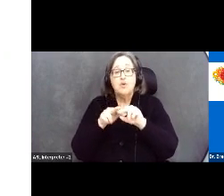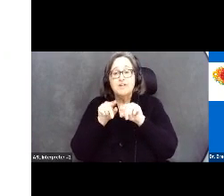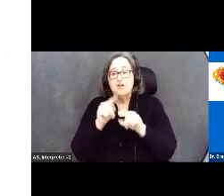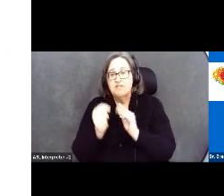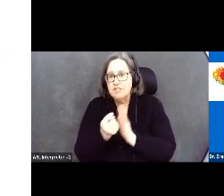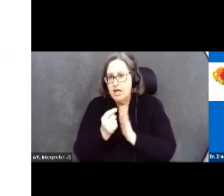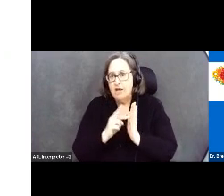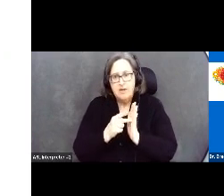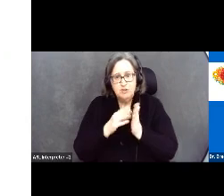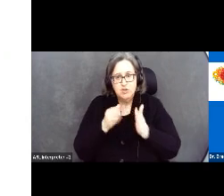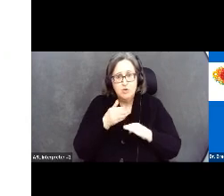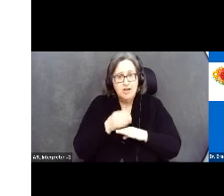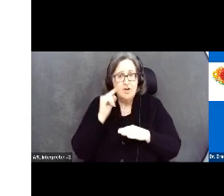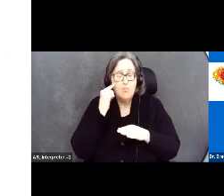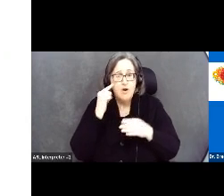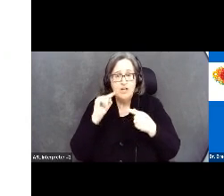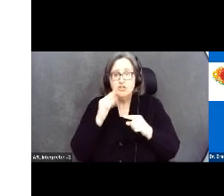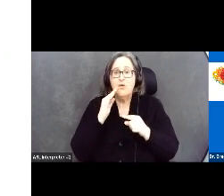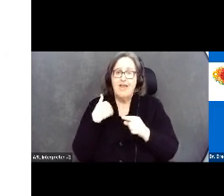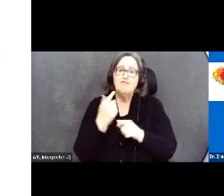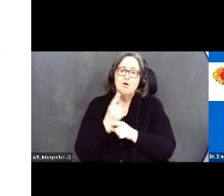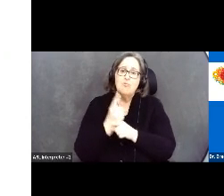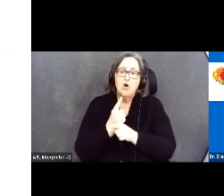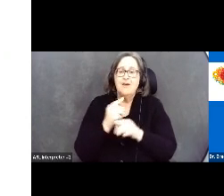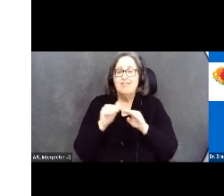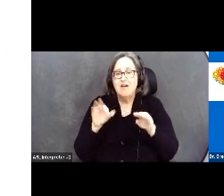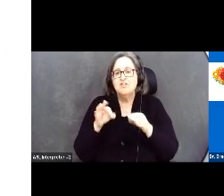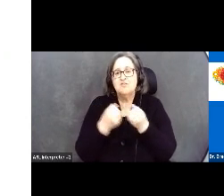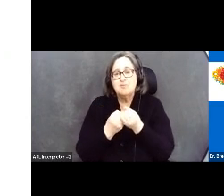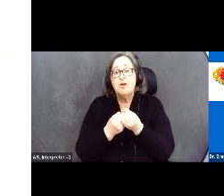will receive appropriate levels of support based on need and changing needs over time,